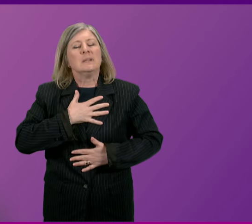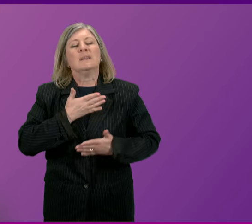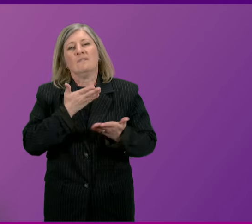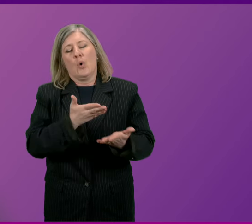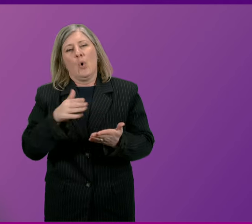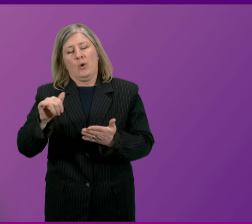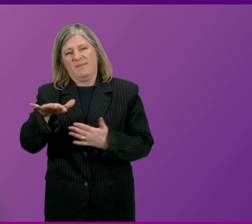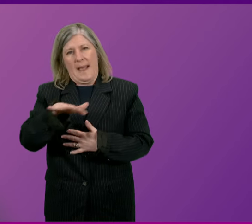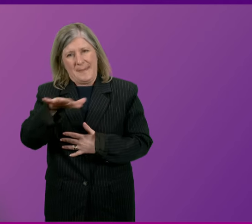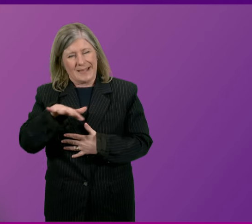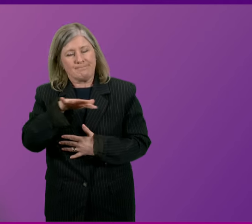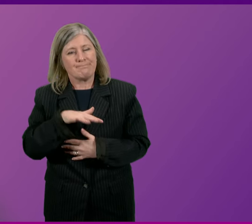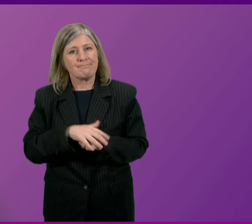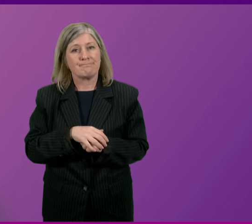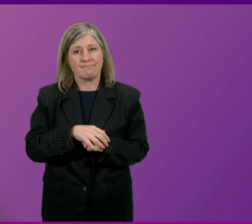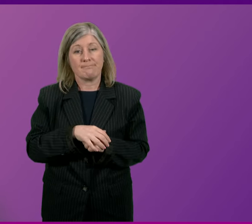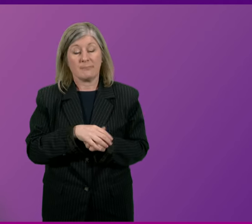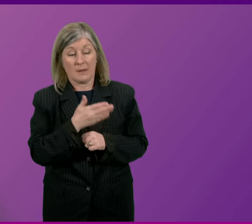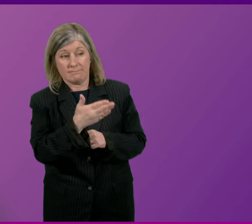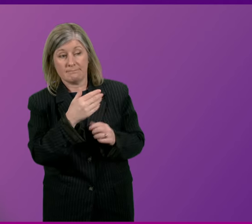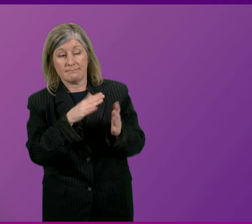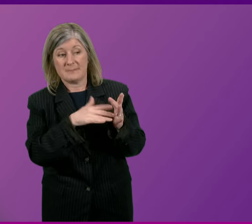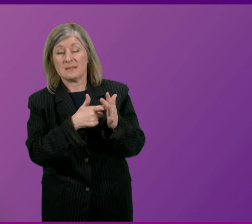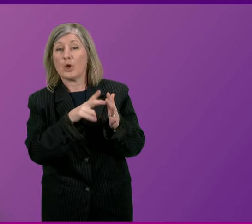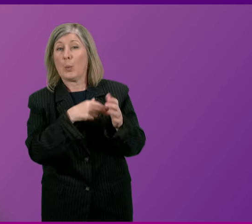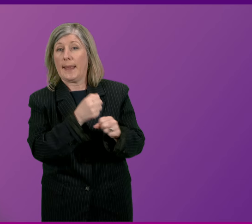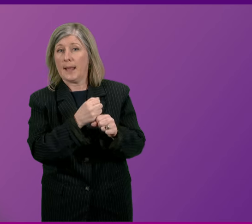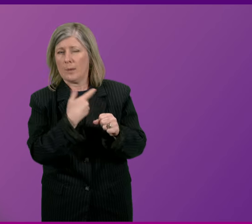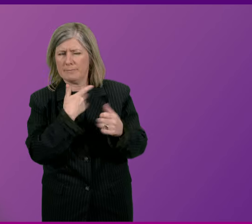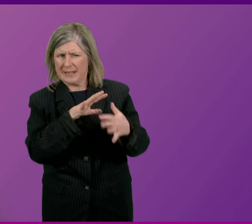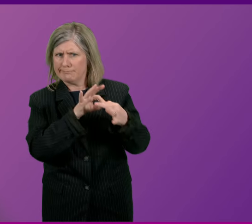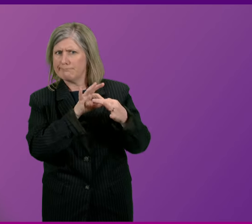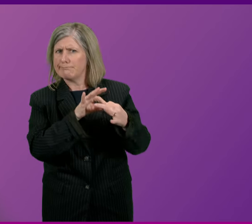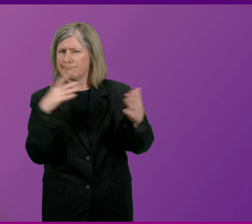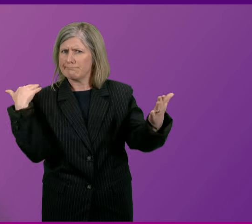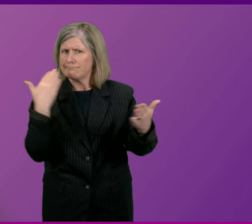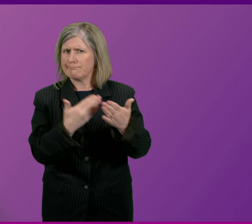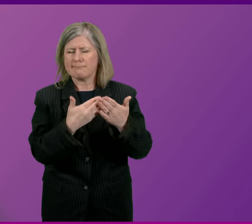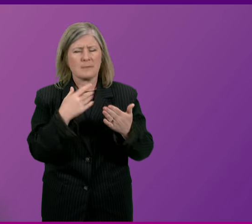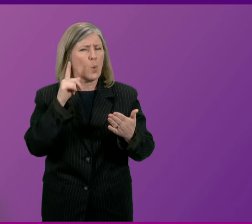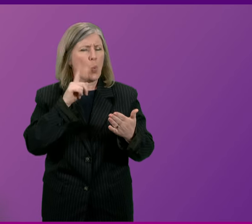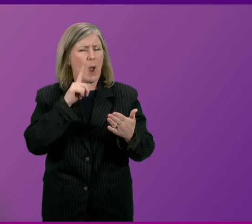As Mr Ewing will know from our long association, I have been committed to the dualling of the A9